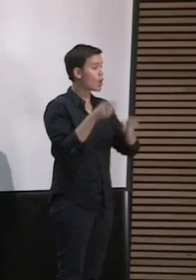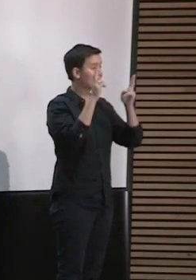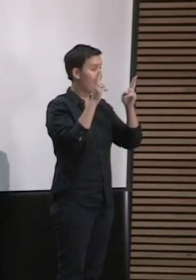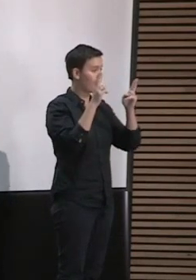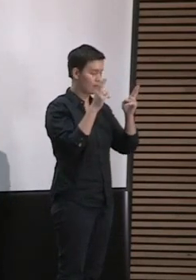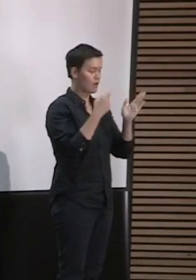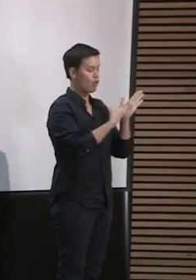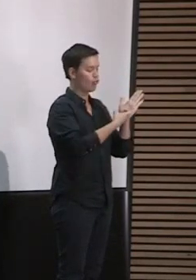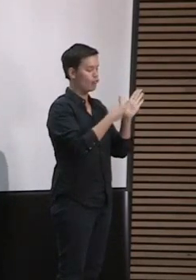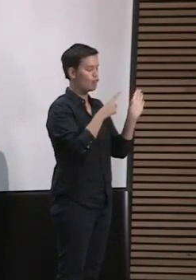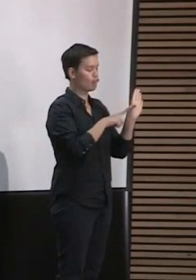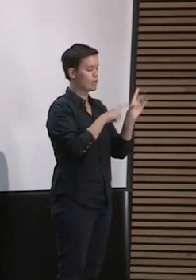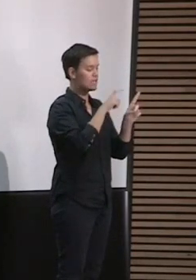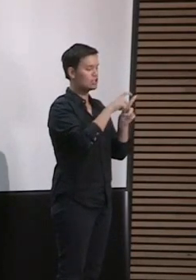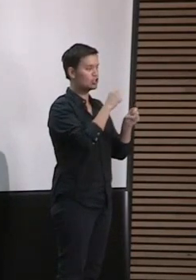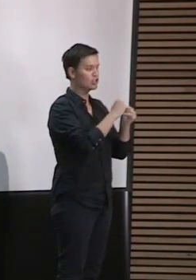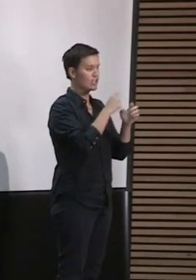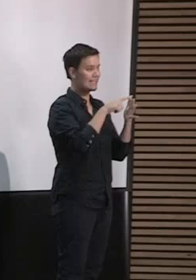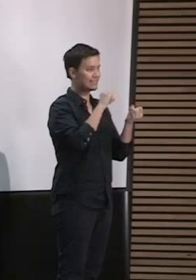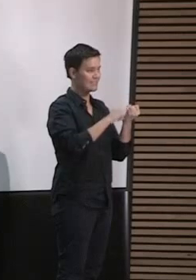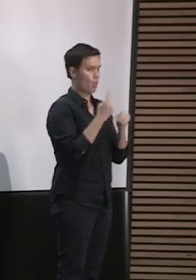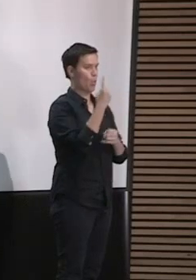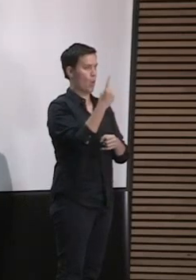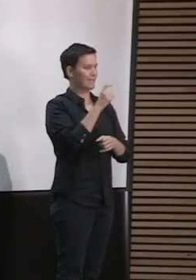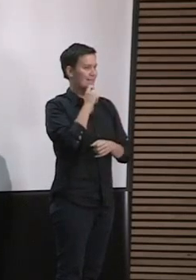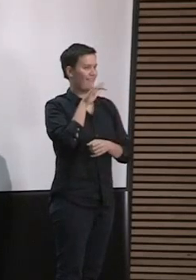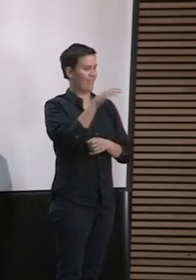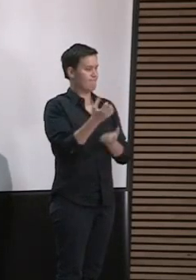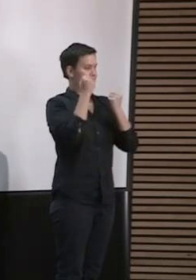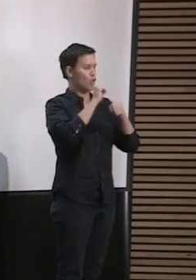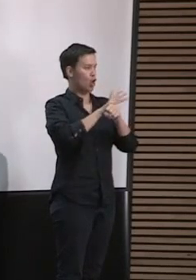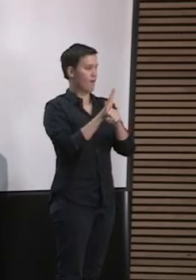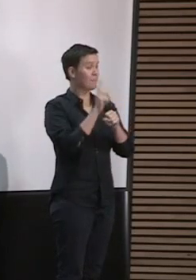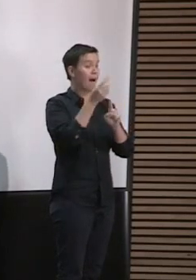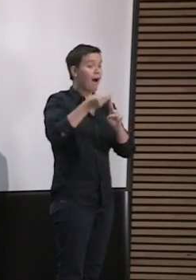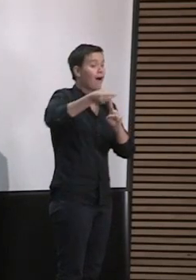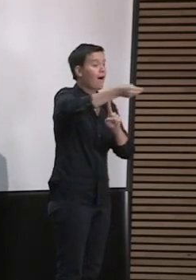cases relating to the ridges maintenance work we talk about